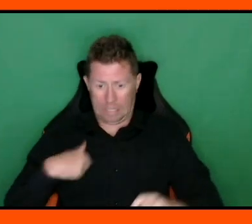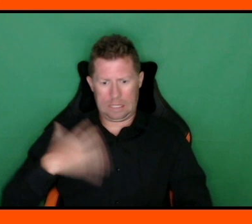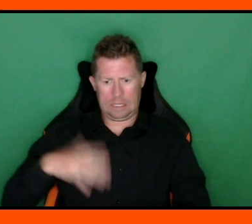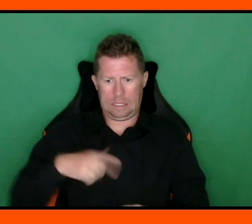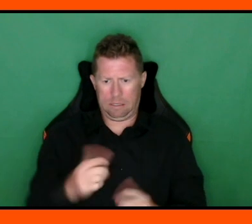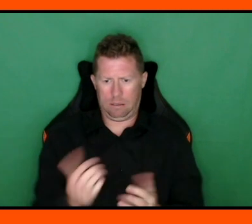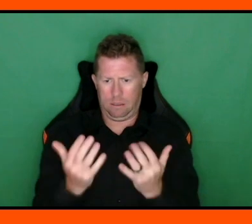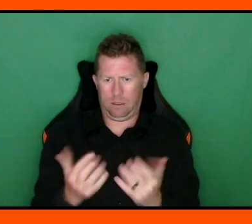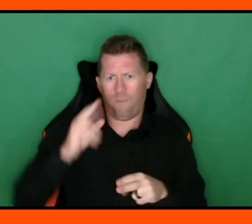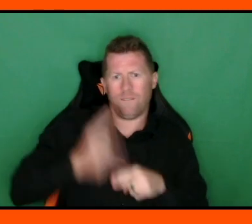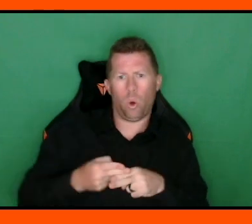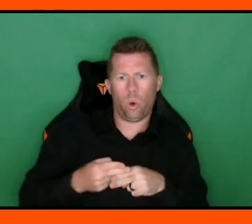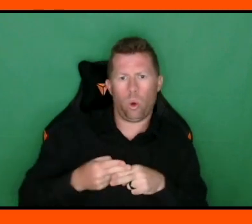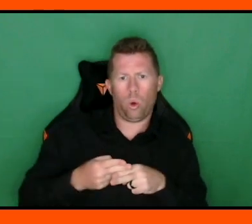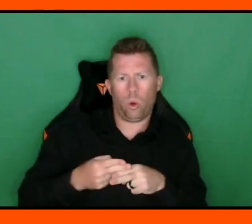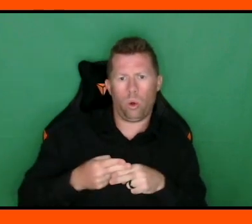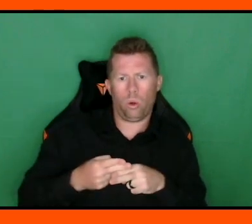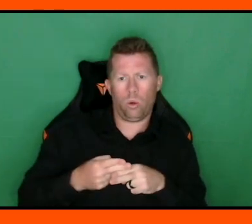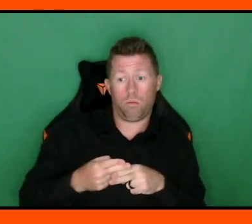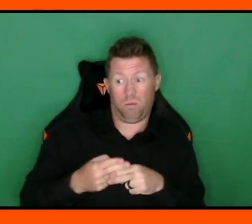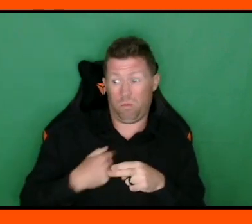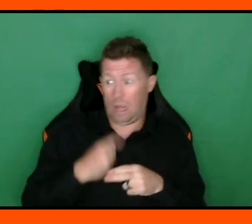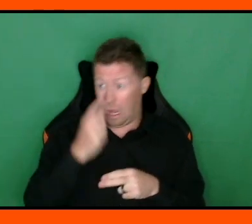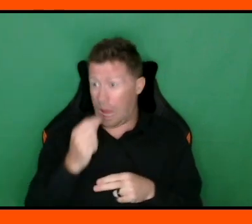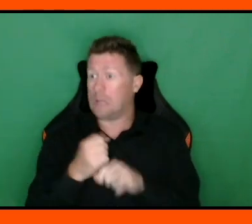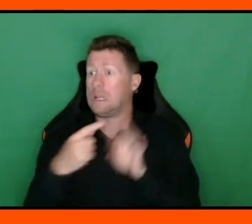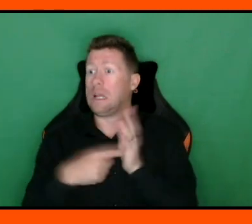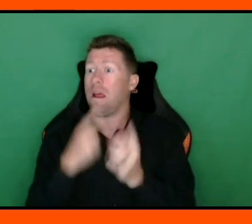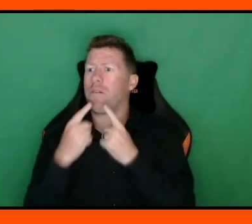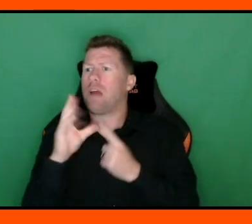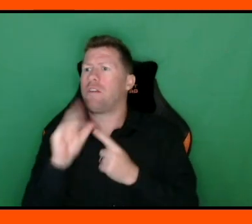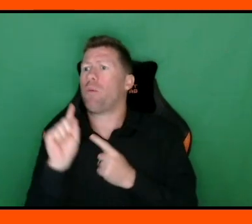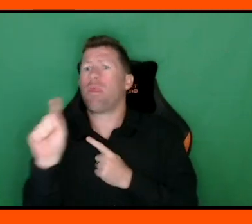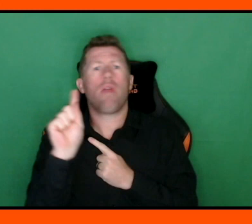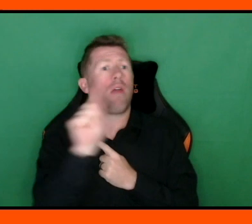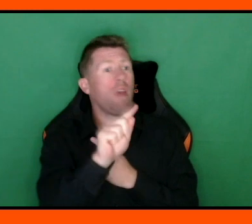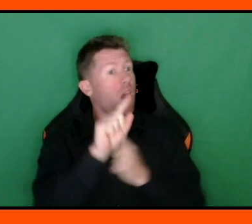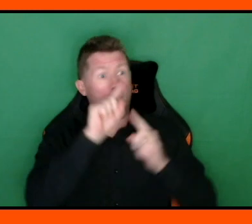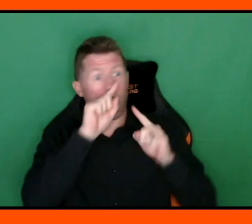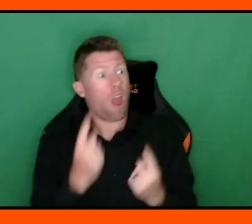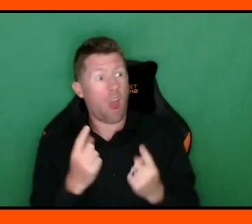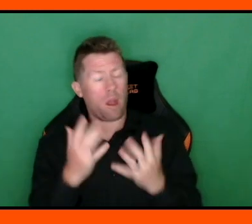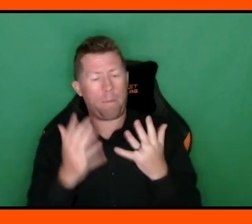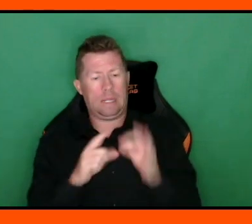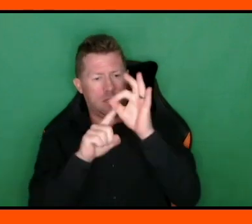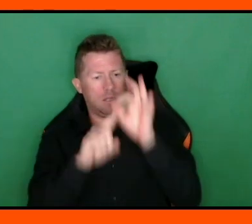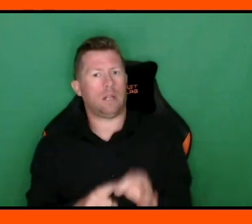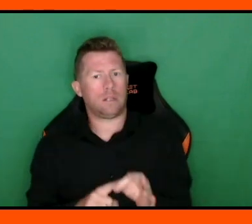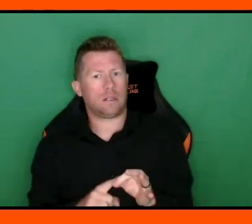what sources are already available for us to use and how to reduce the burden on the public wherever possible.